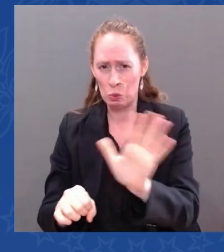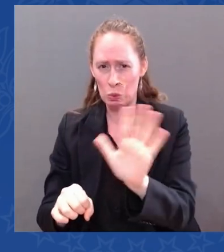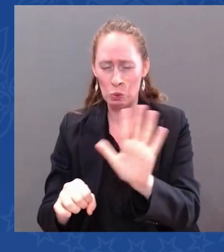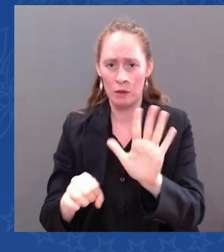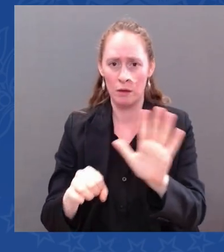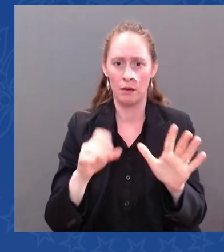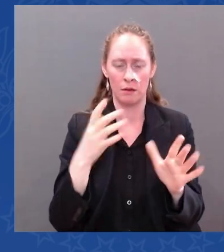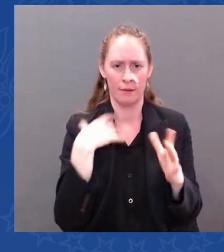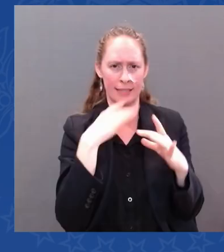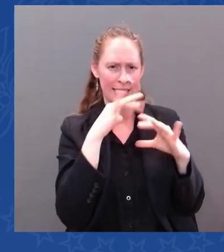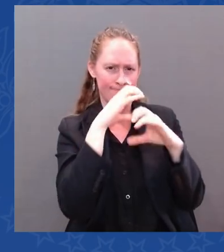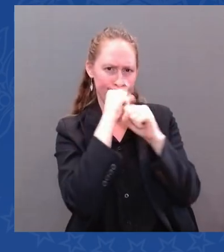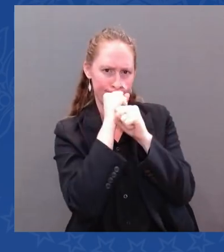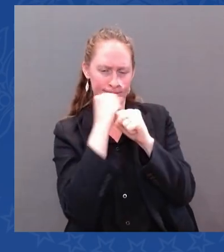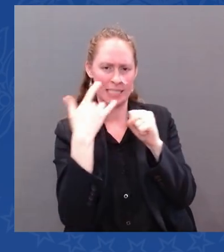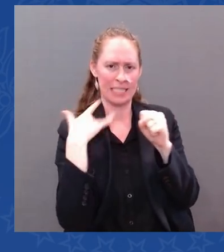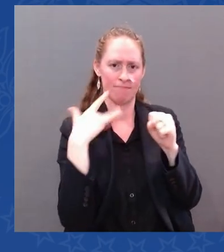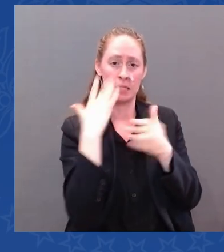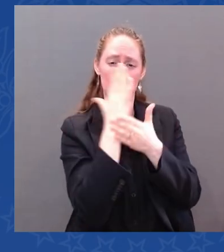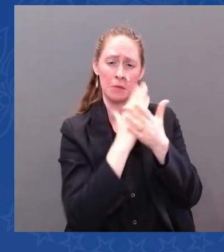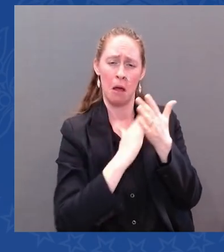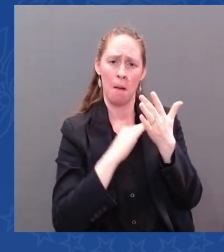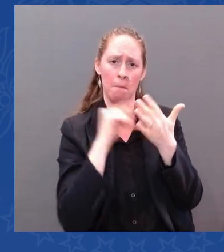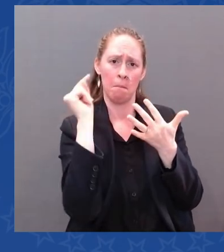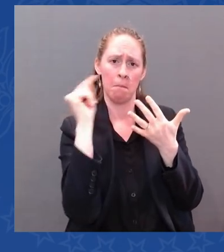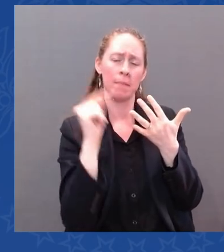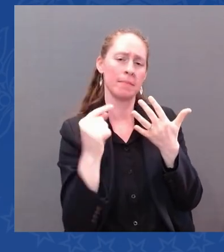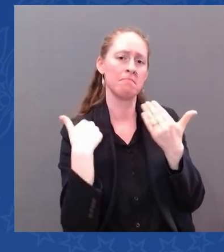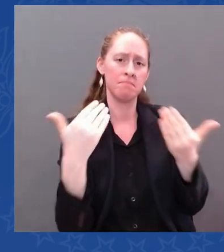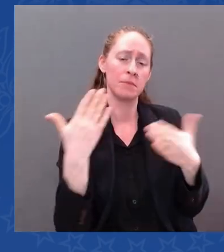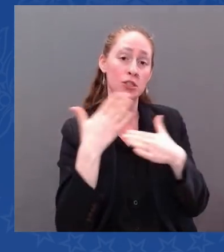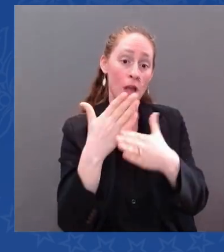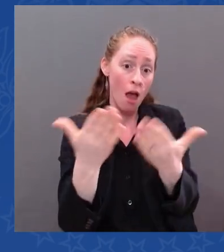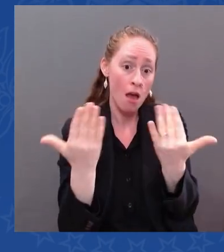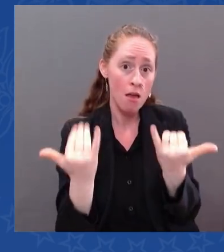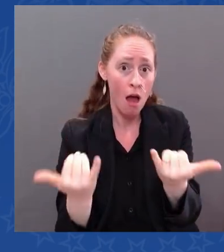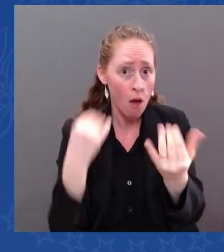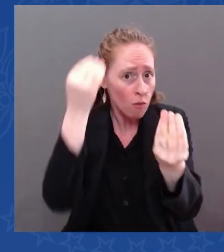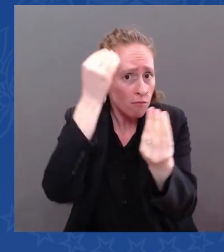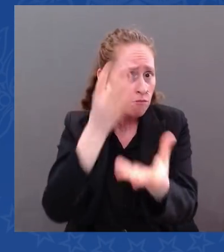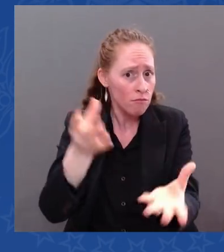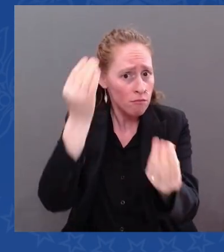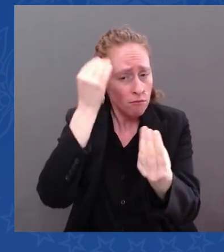And it convinced a lot of our friends around the world that we know what they're about to do.